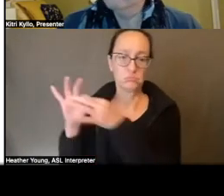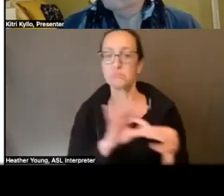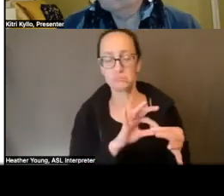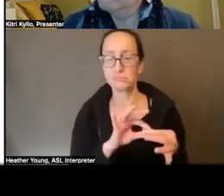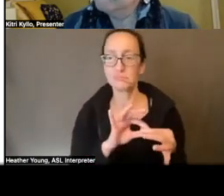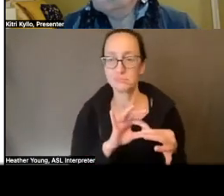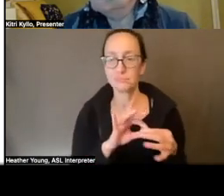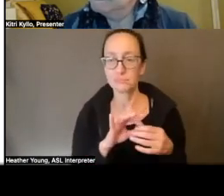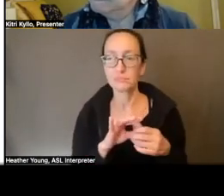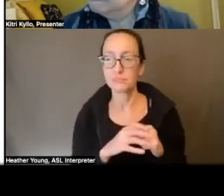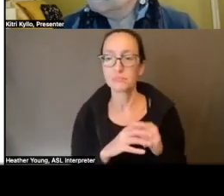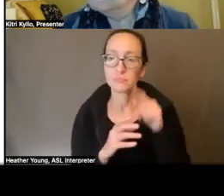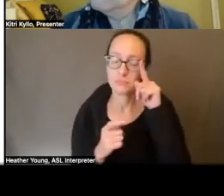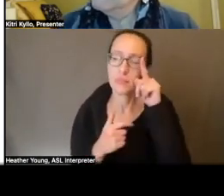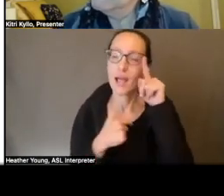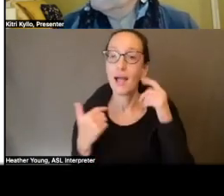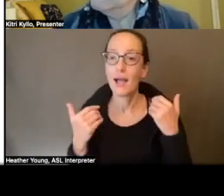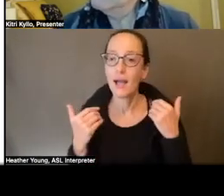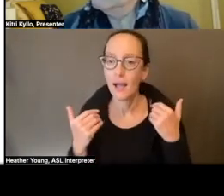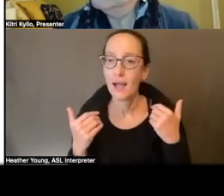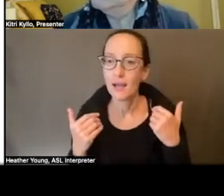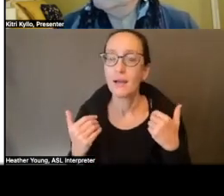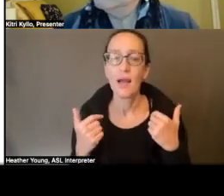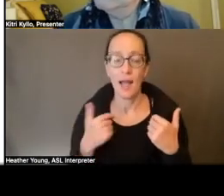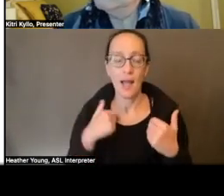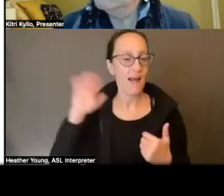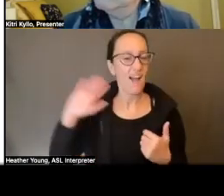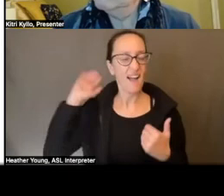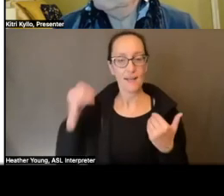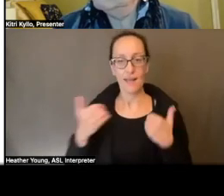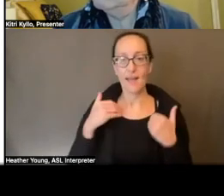I had AV therapy growing up as a child,